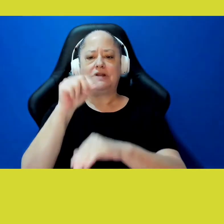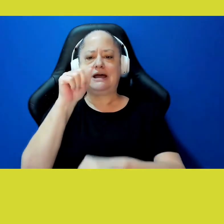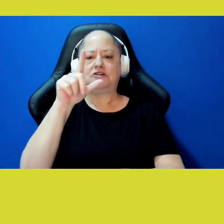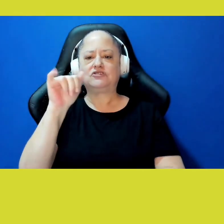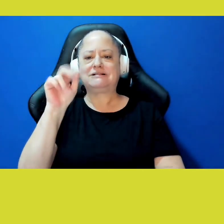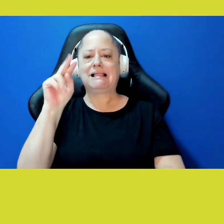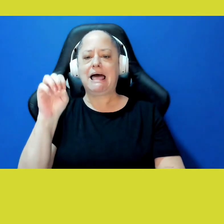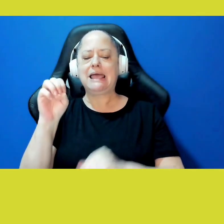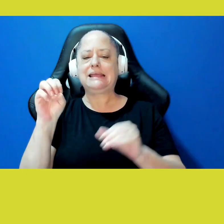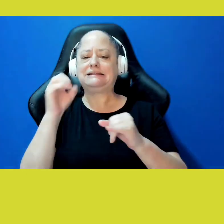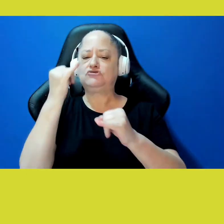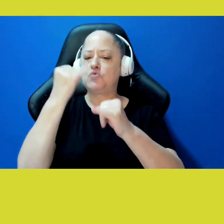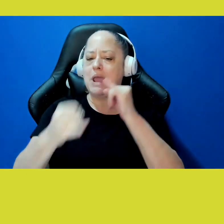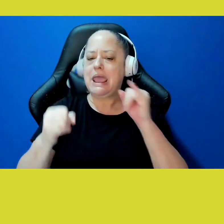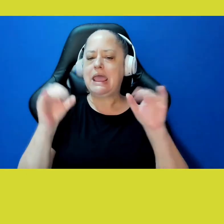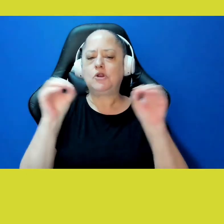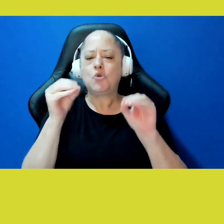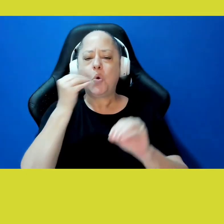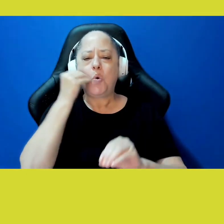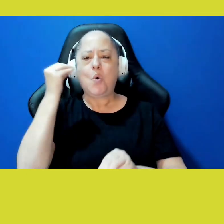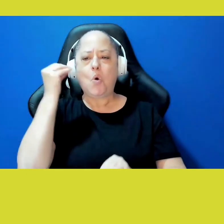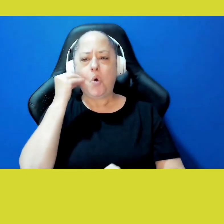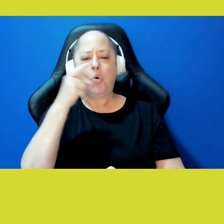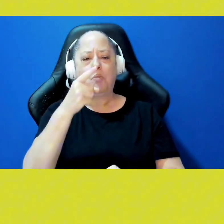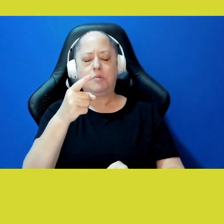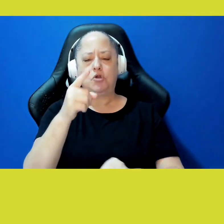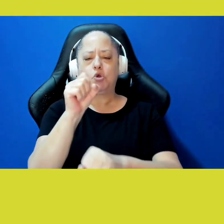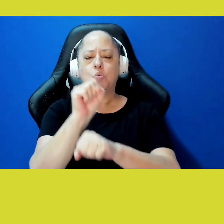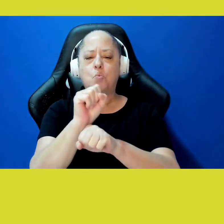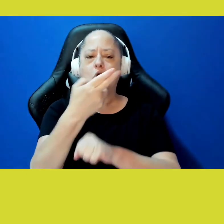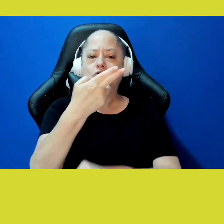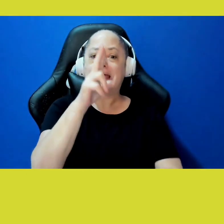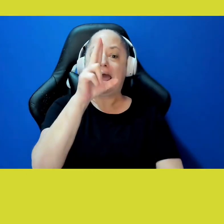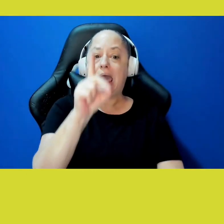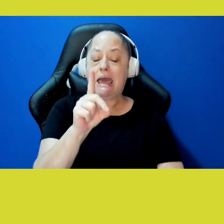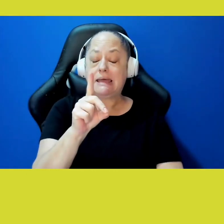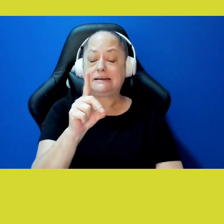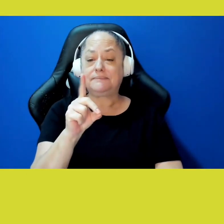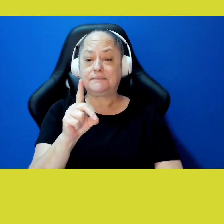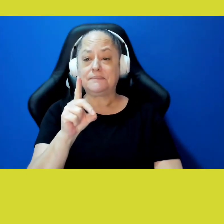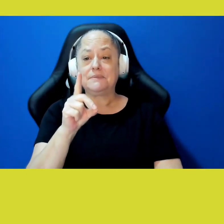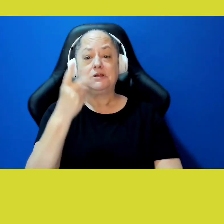you had worked at HUD, and saw the shift that